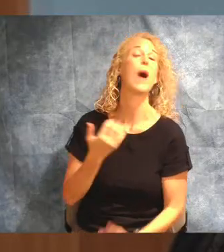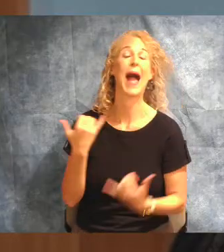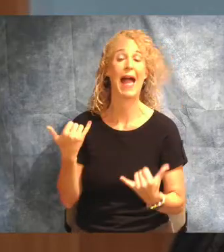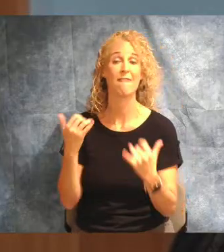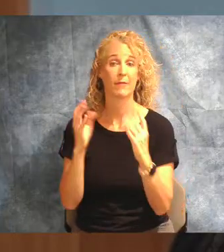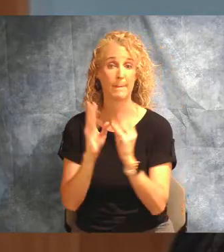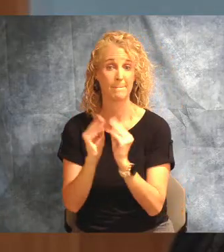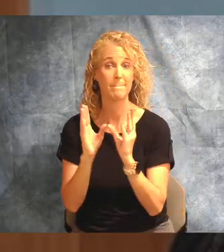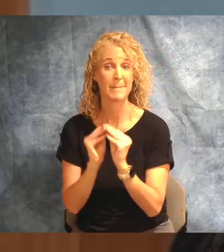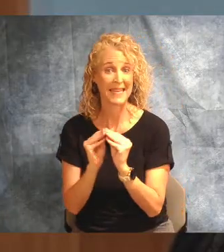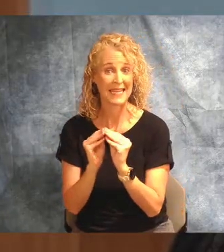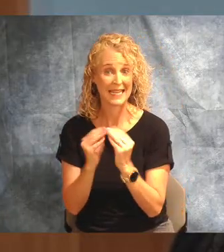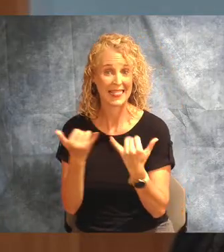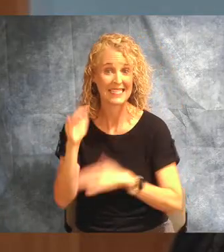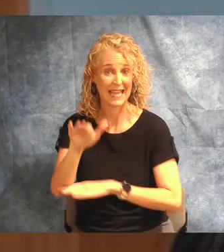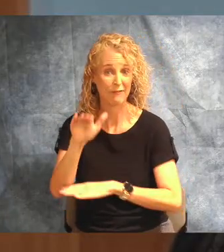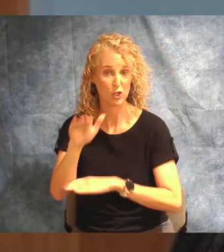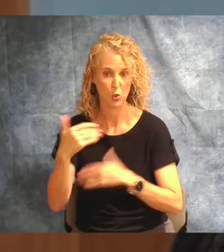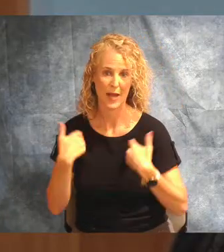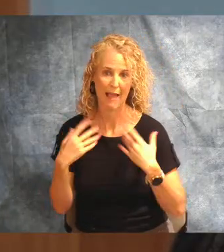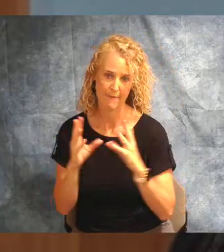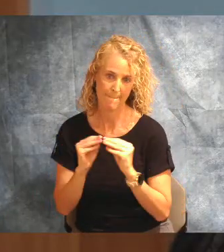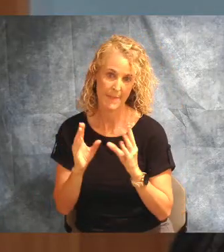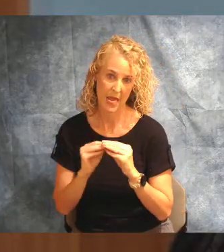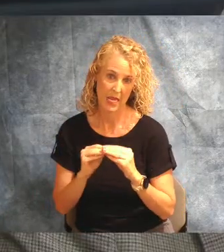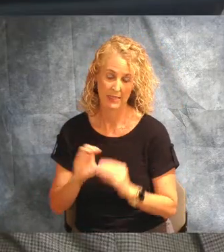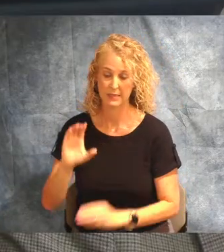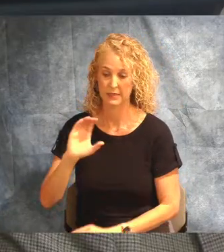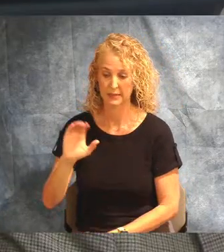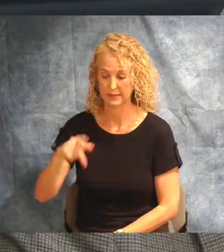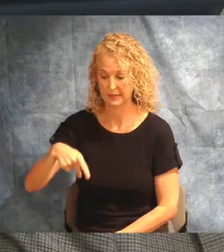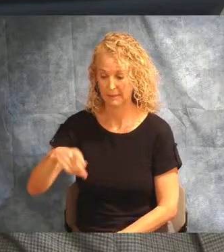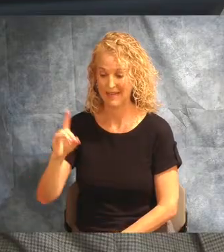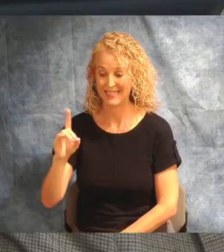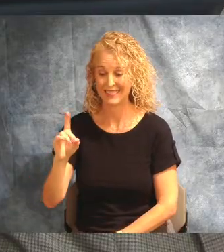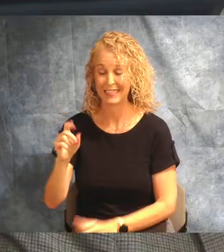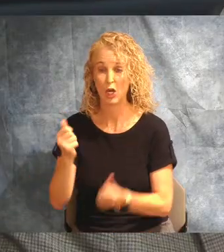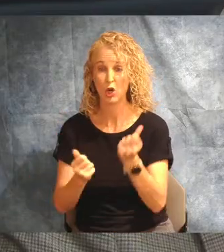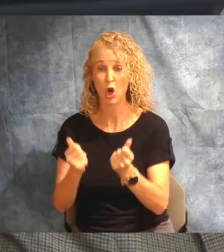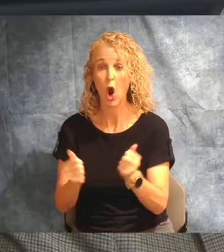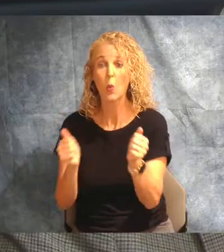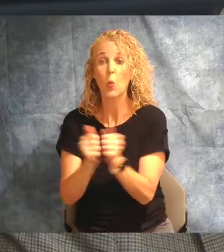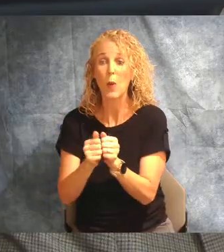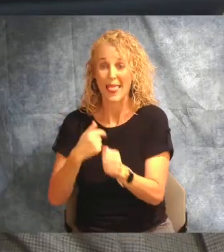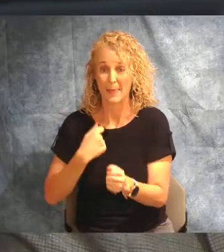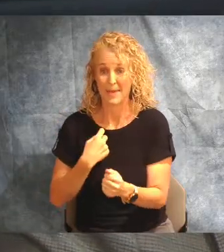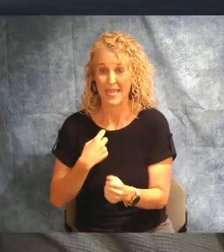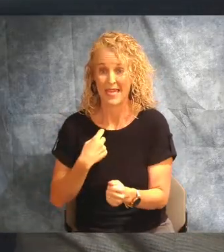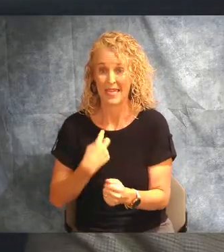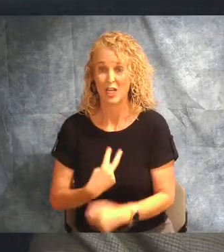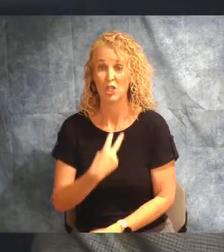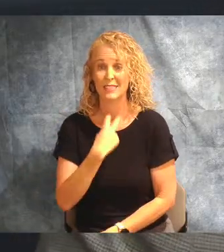and I will bring that up. There was a a CPD vehicle with me on the viaduct with all of us and